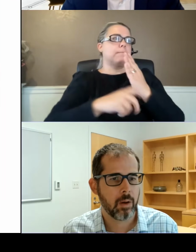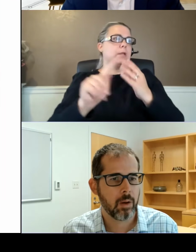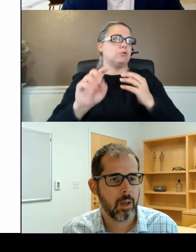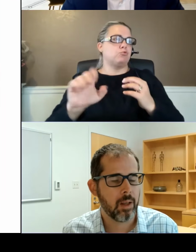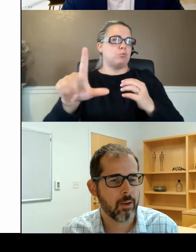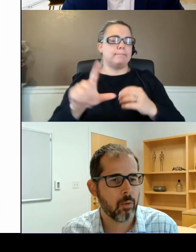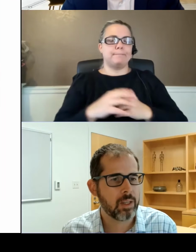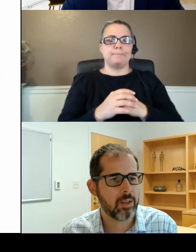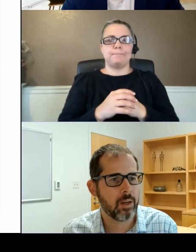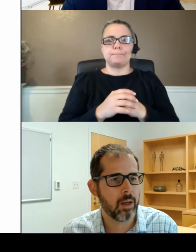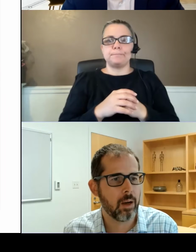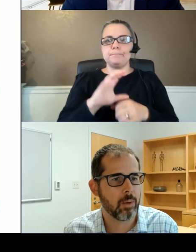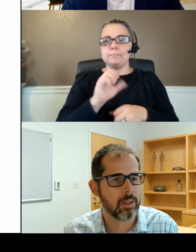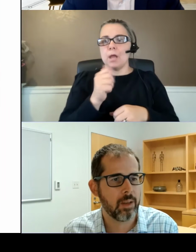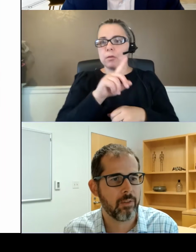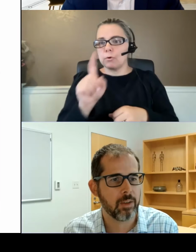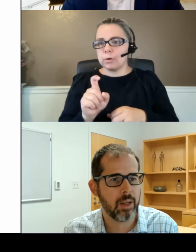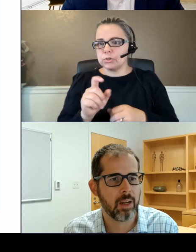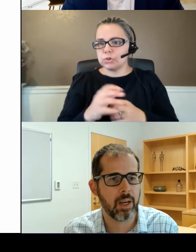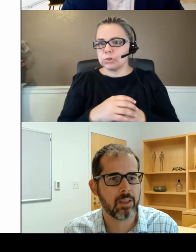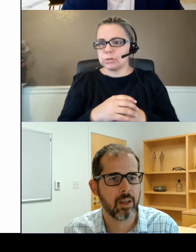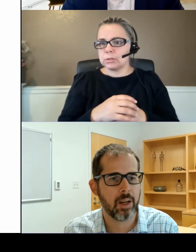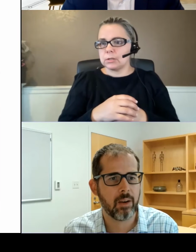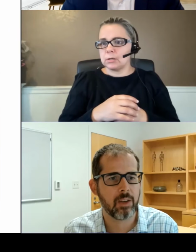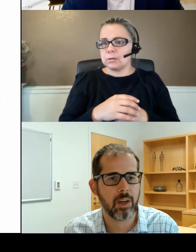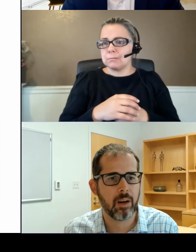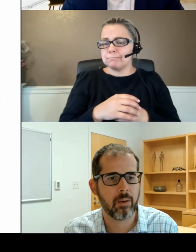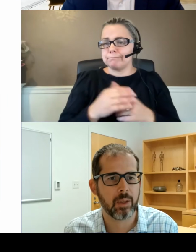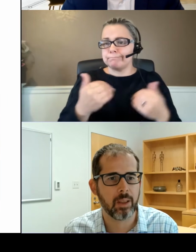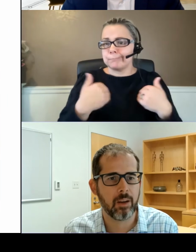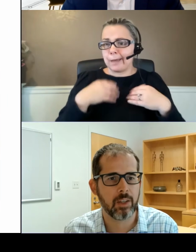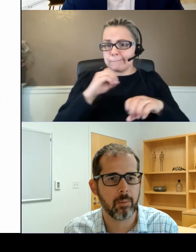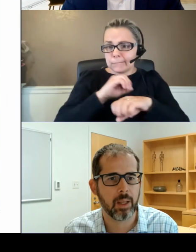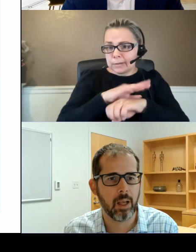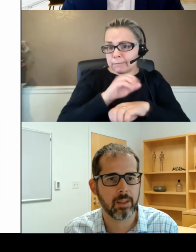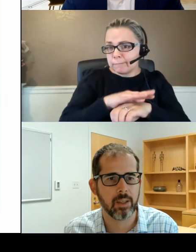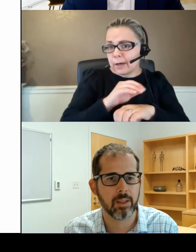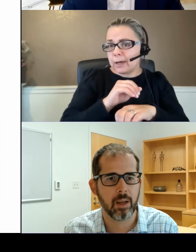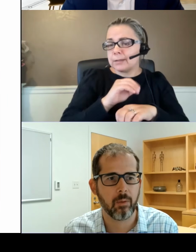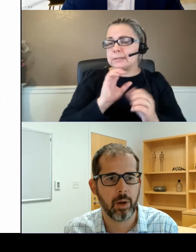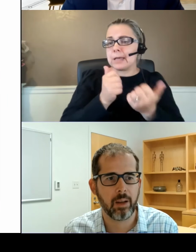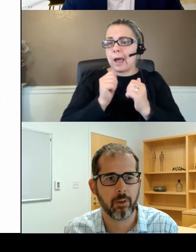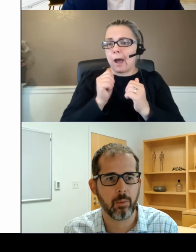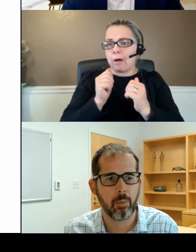[Jonathan]: Another question was if there's any advice on how to share with leadership the losses on waiting for